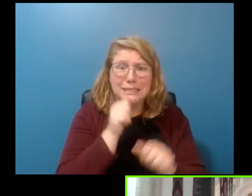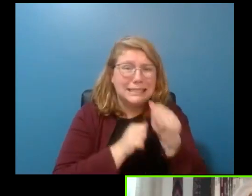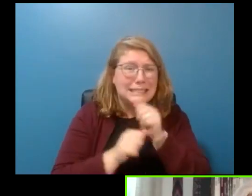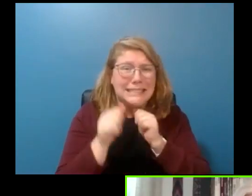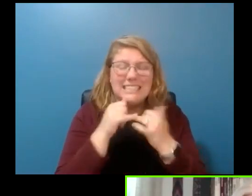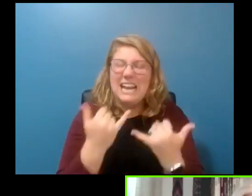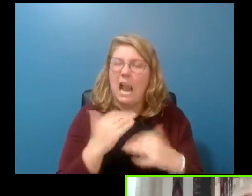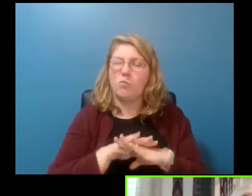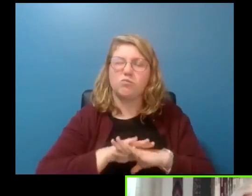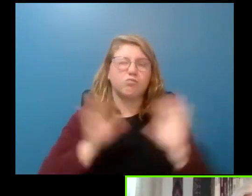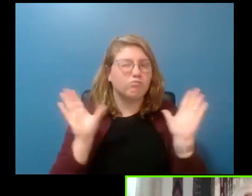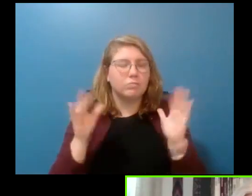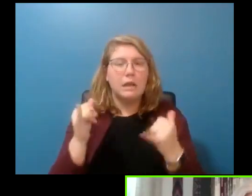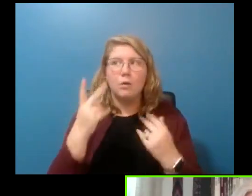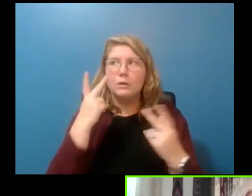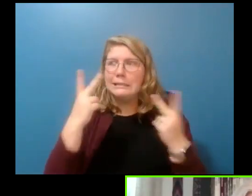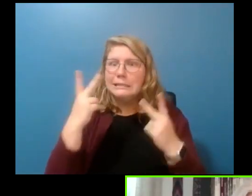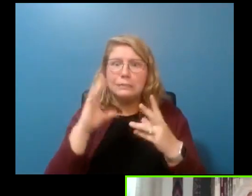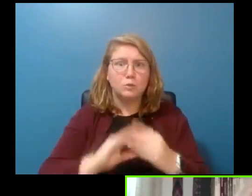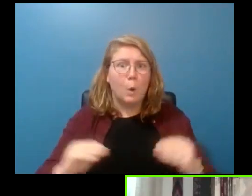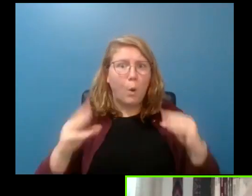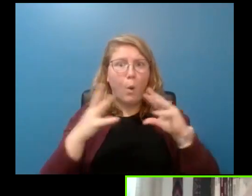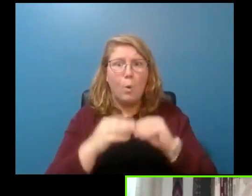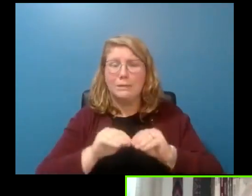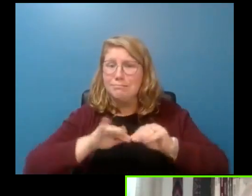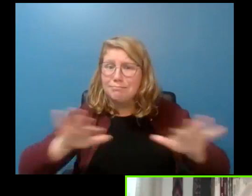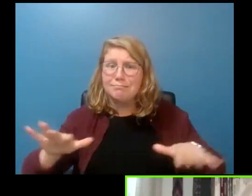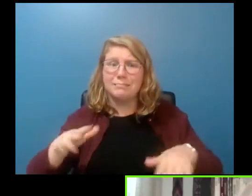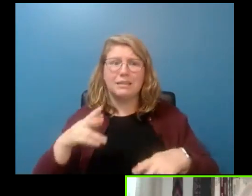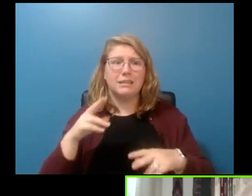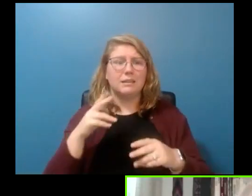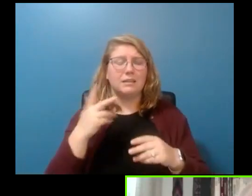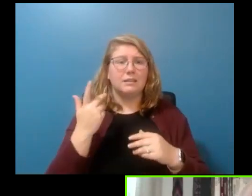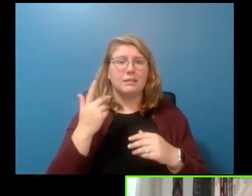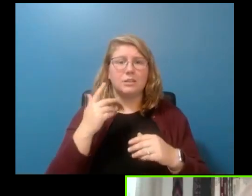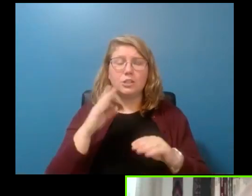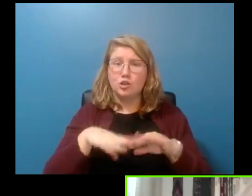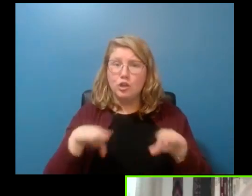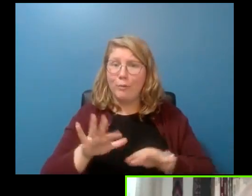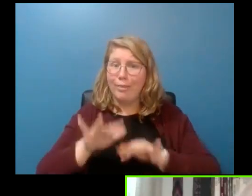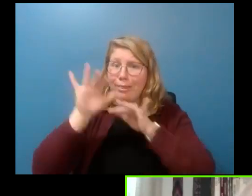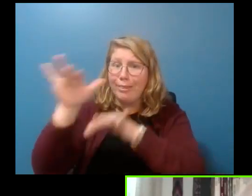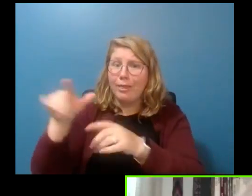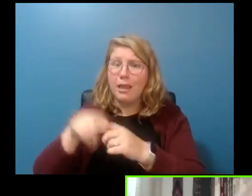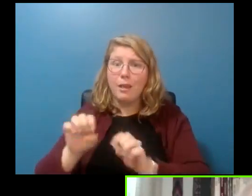a lot of employers during this time. I've never seen employers so concerned about their